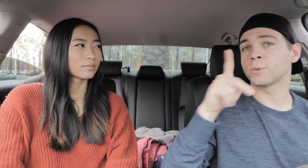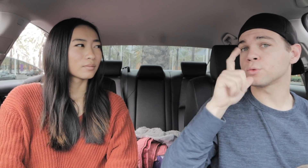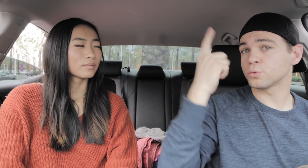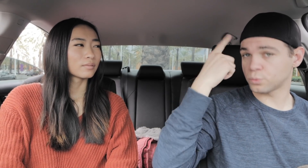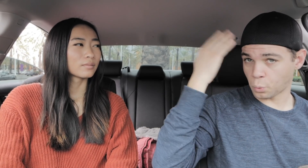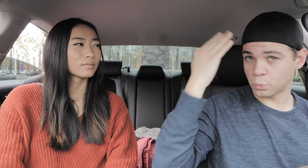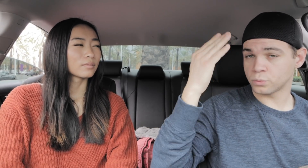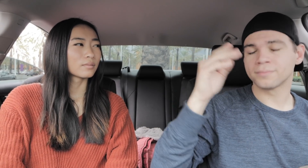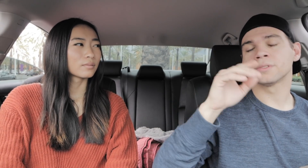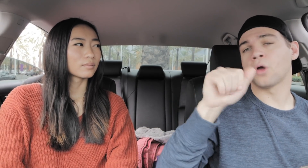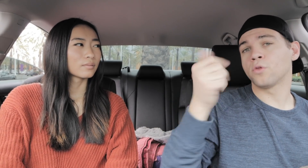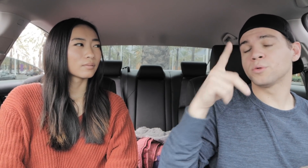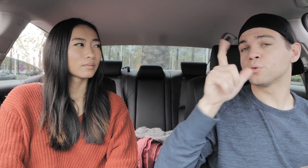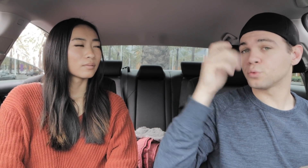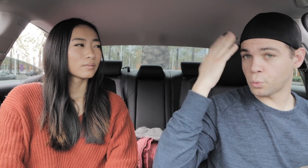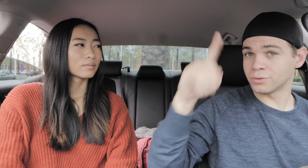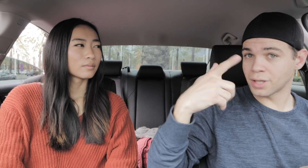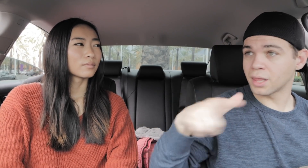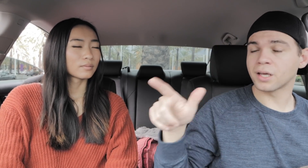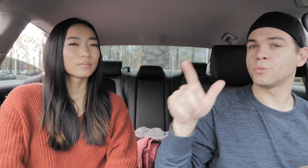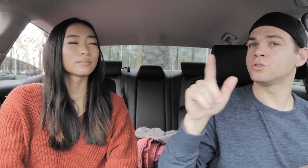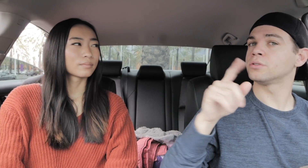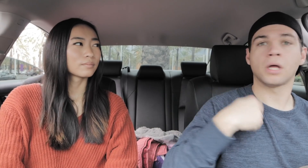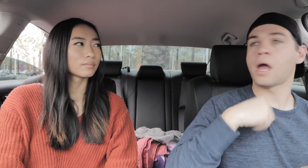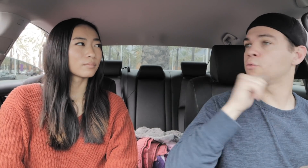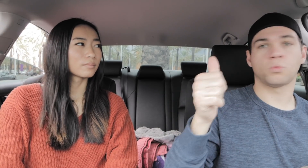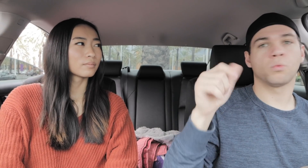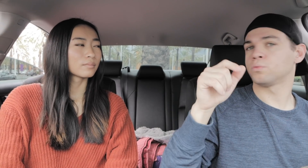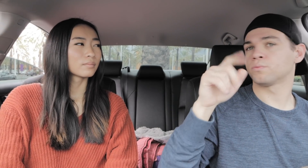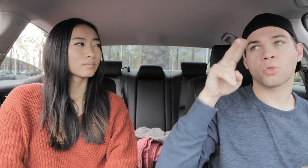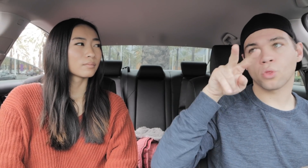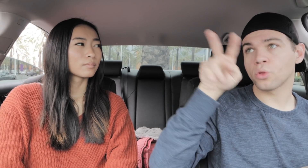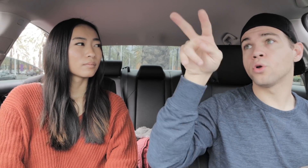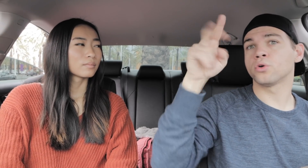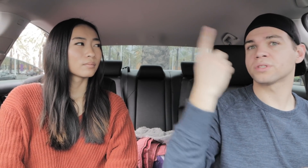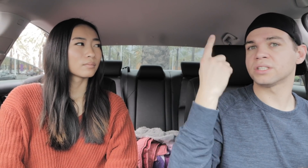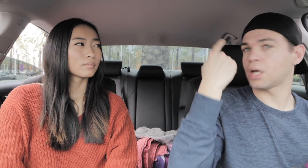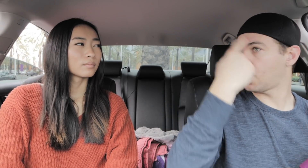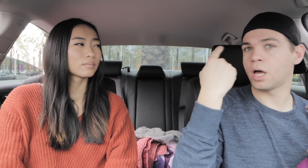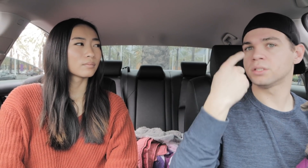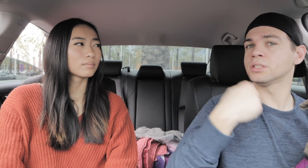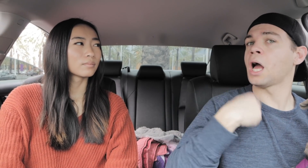you know what your partner will say in an argument or a conversation you know right? same thing in sign language Yeah, you can just learn that person's habits and tendencies clear with other deaf people